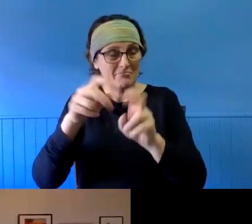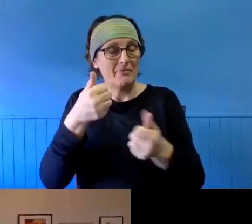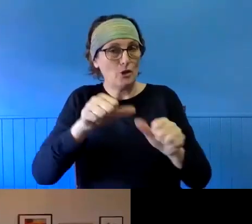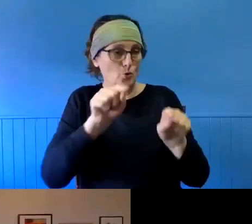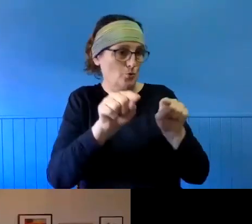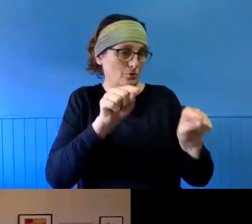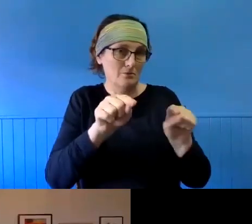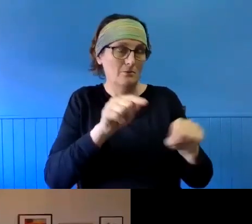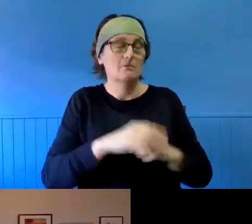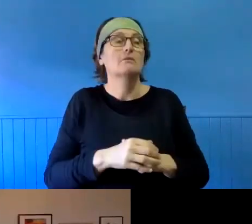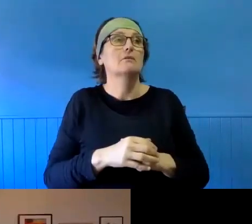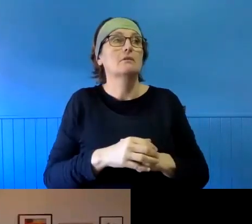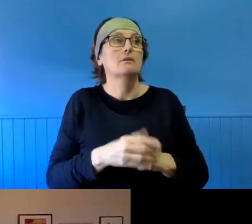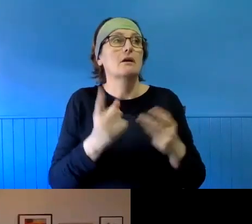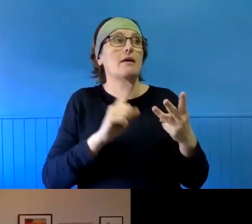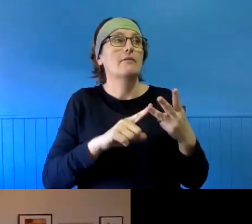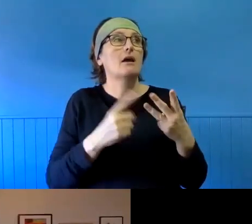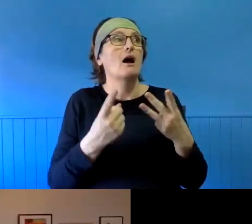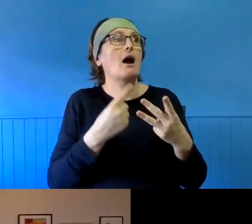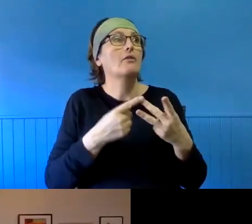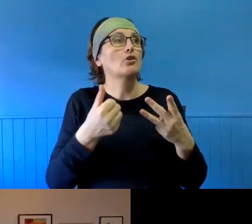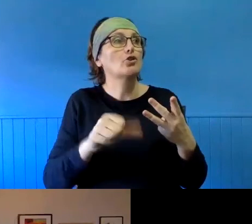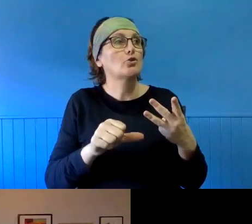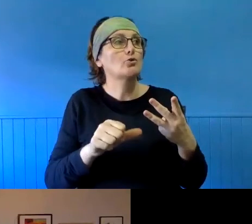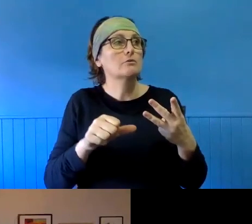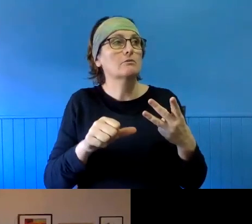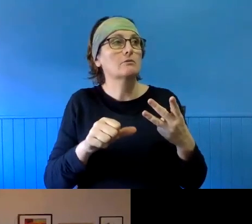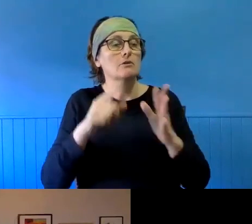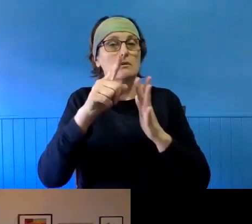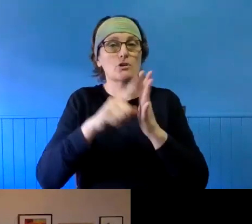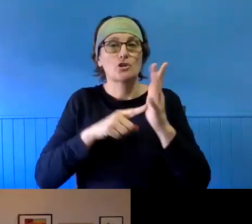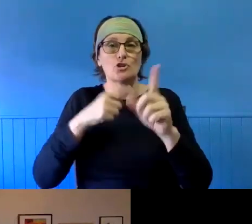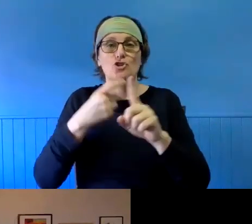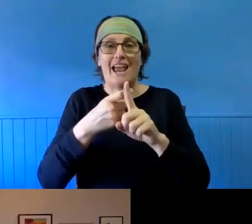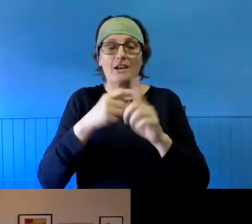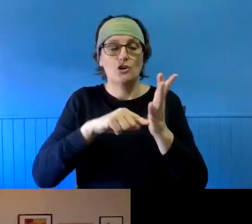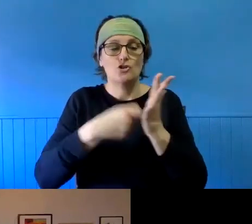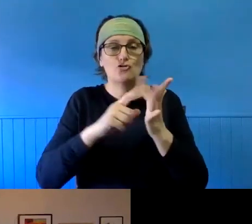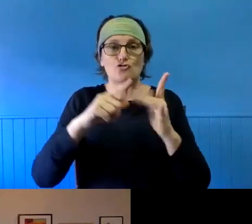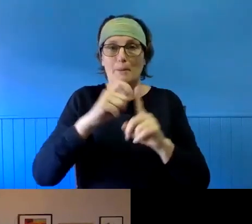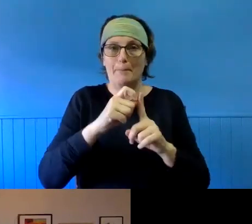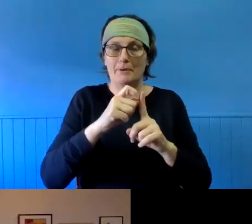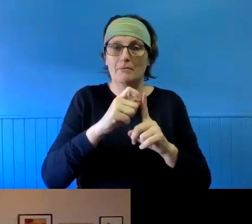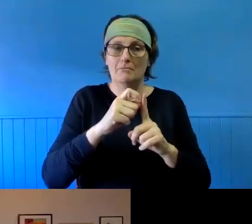And you also have Jack Trip.